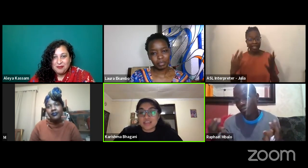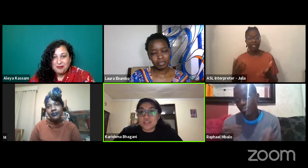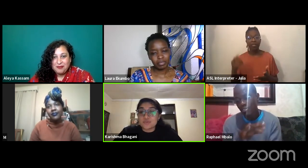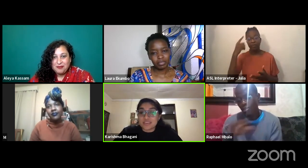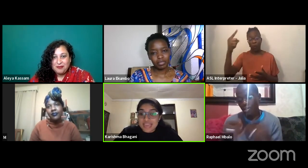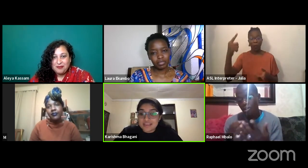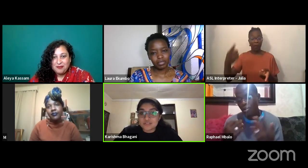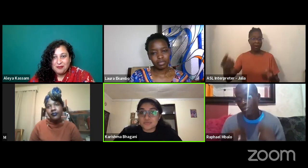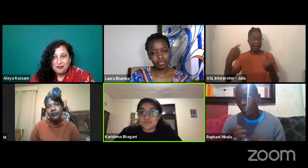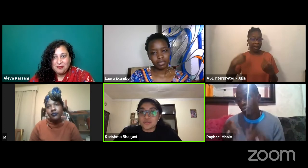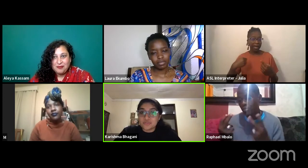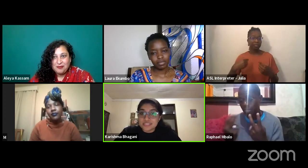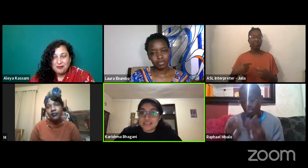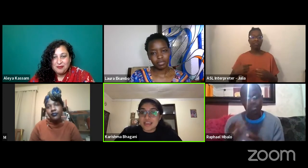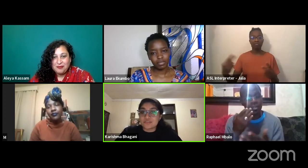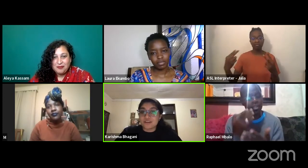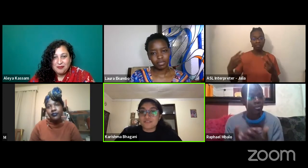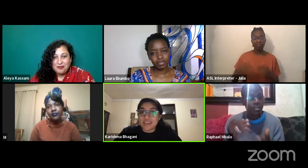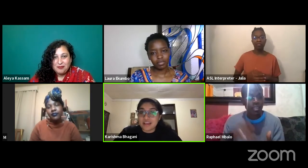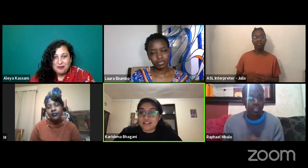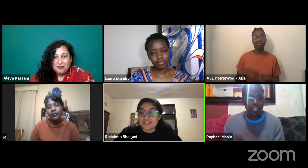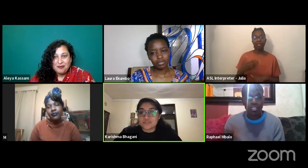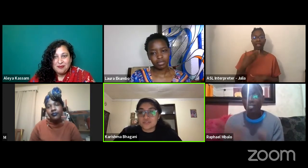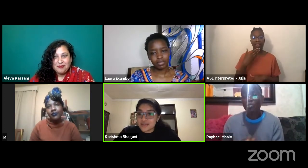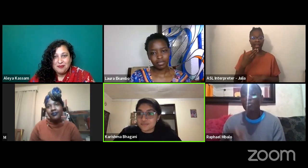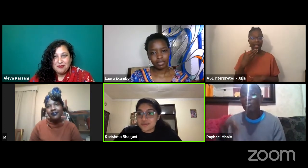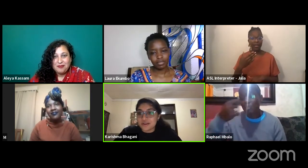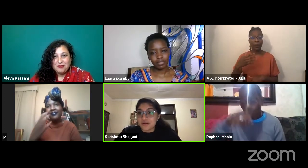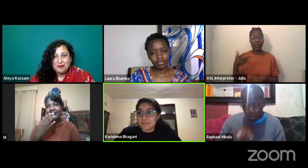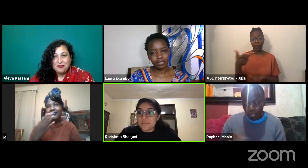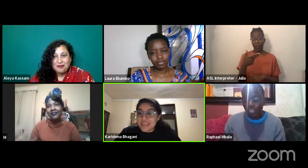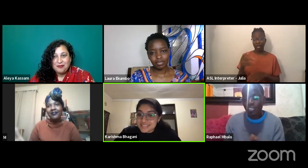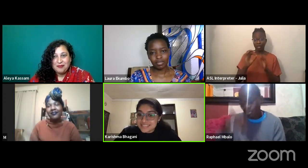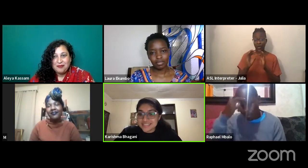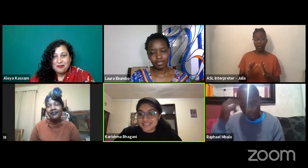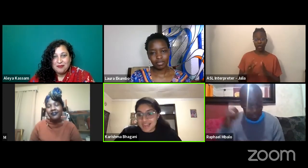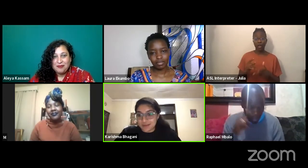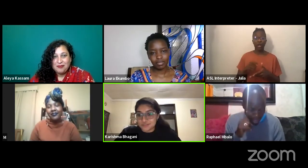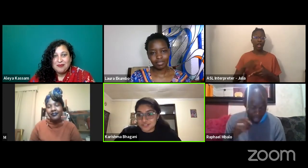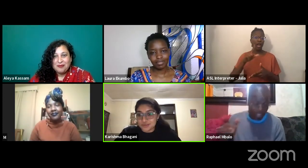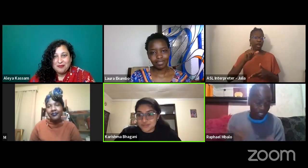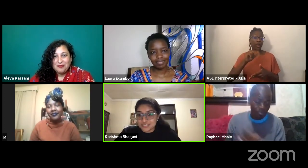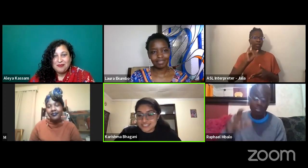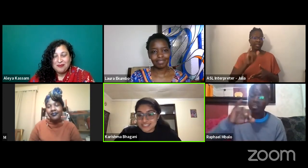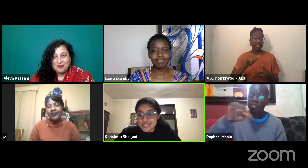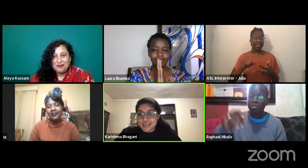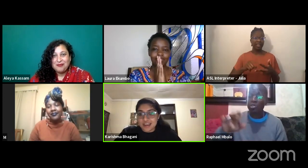thank you again to Lucy and to Raphael and to Julia for being our amazing sign language interpreters.